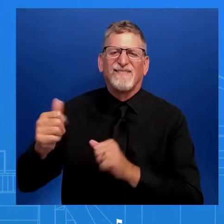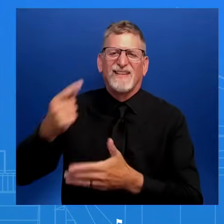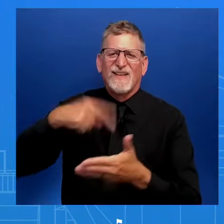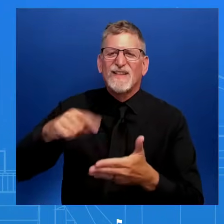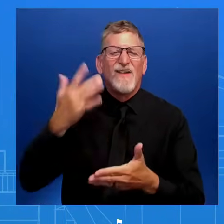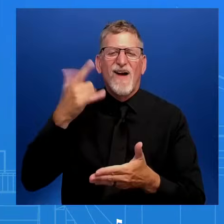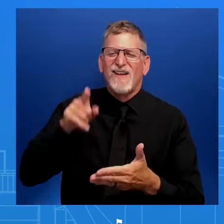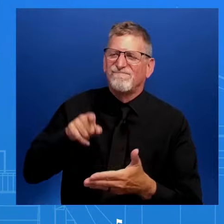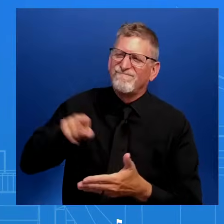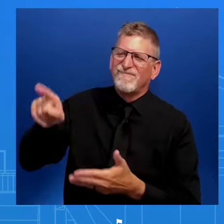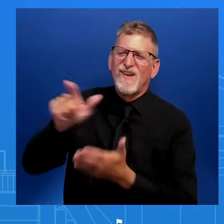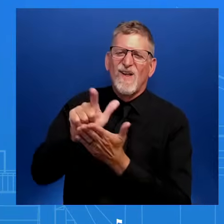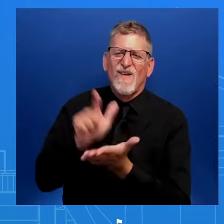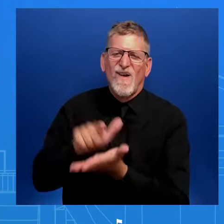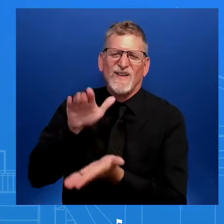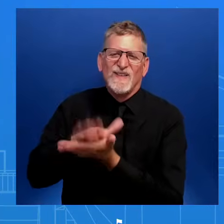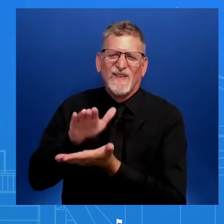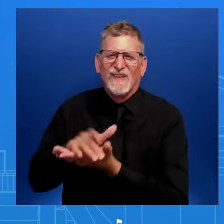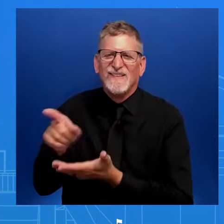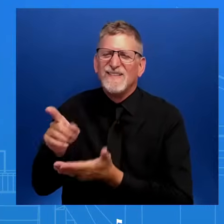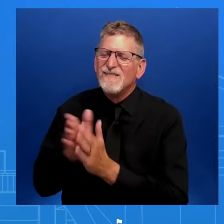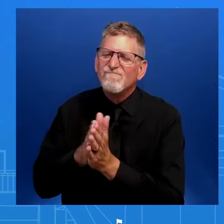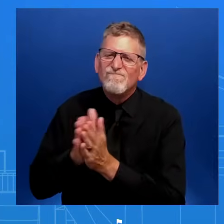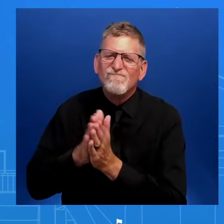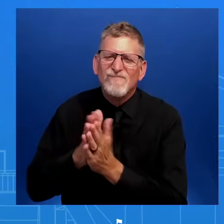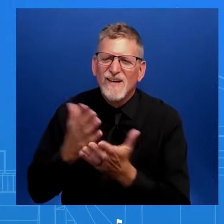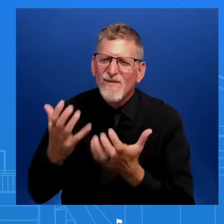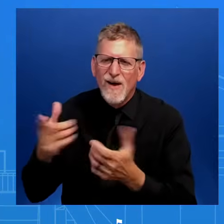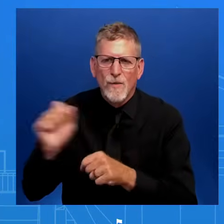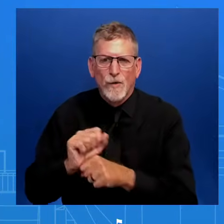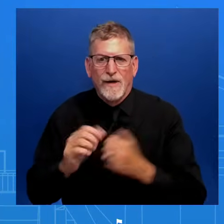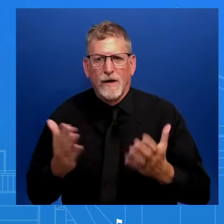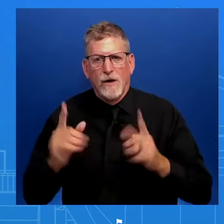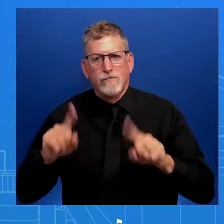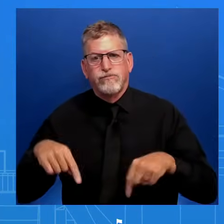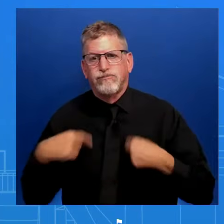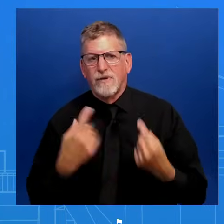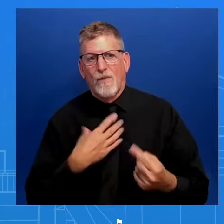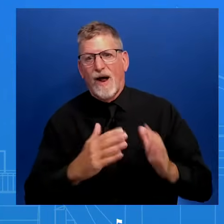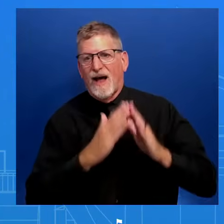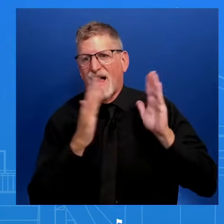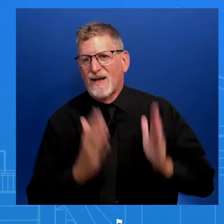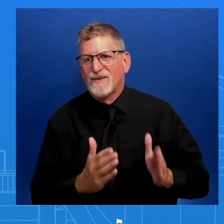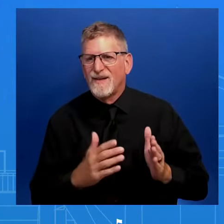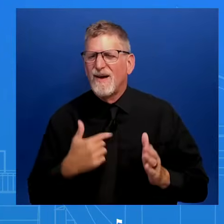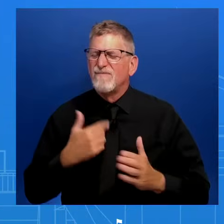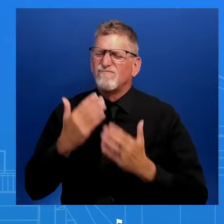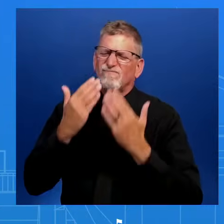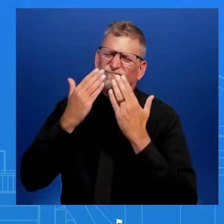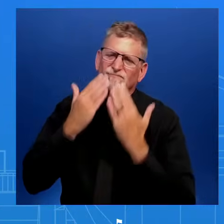The Press: Thank you -- thank you, Karine. There are new reports about the back-channel talks,